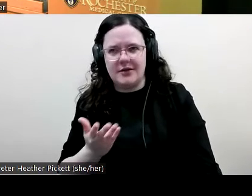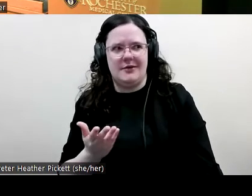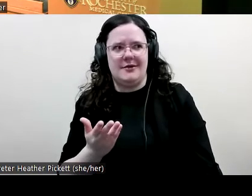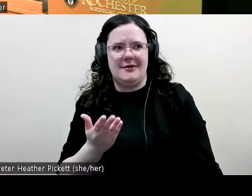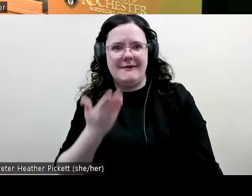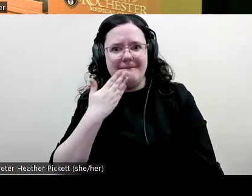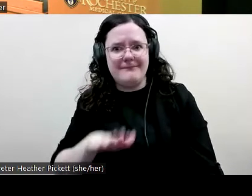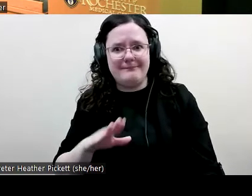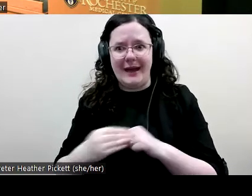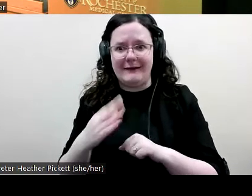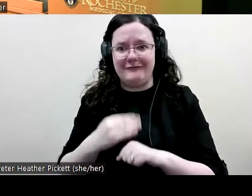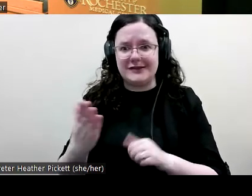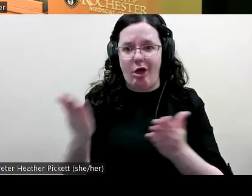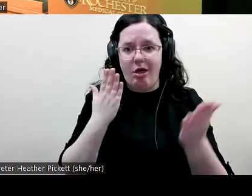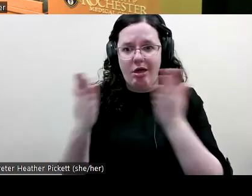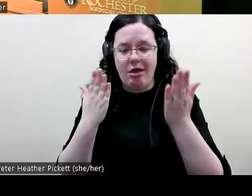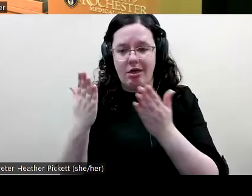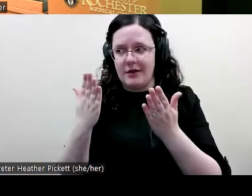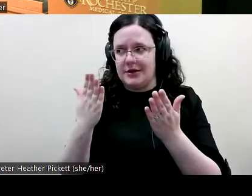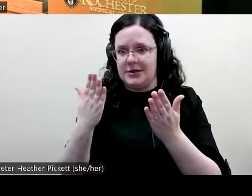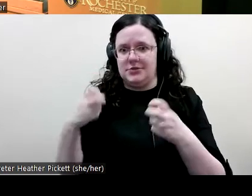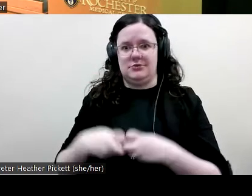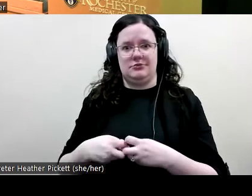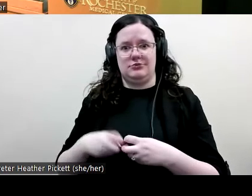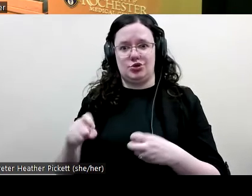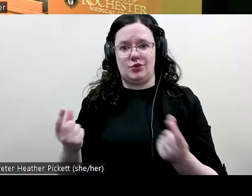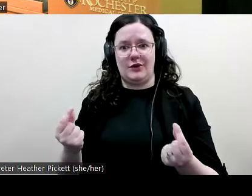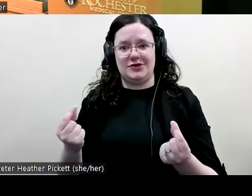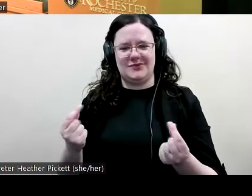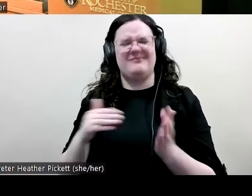tough love is really a huge one that goes goes on all the time um sometimes professional paint